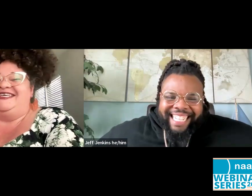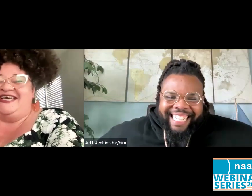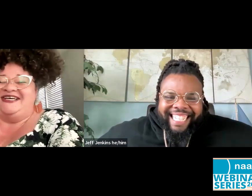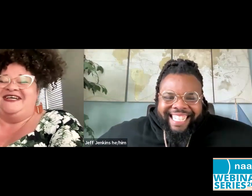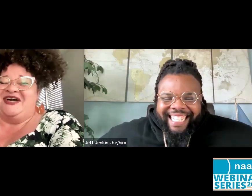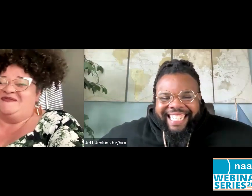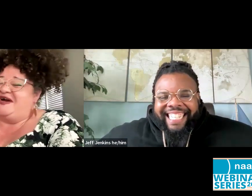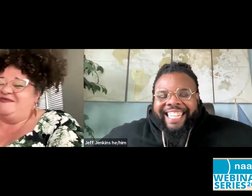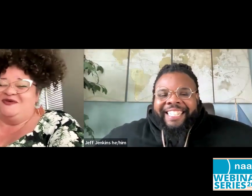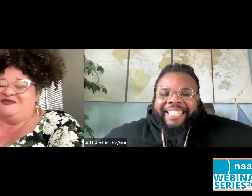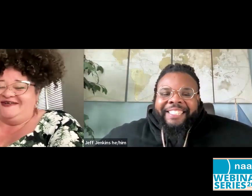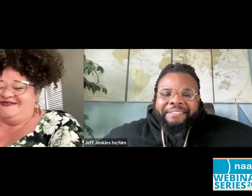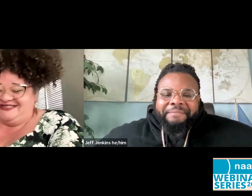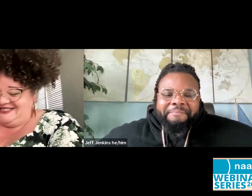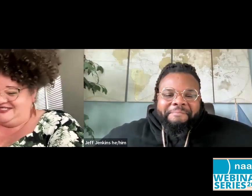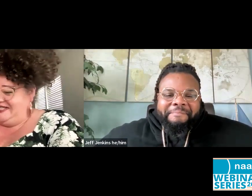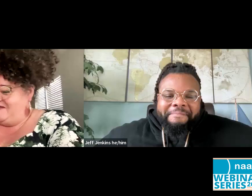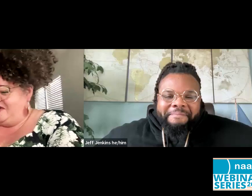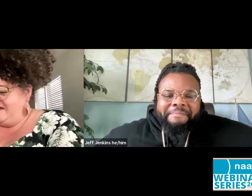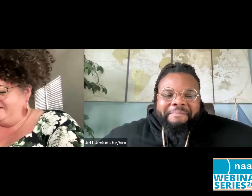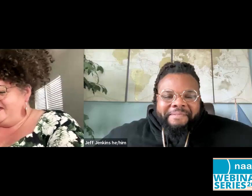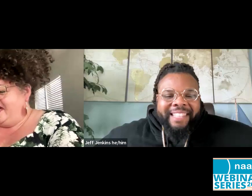Yeah, Come through, Jack list. Let's check that one off.